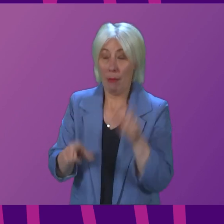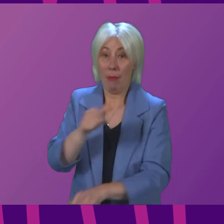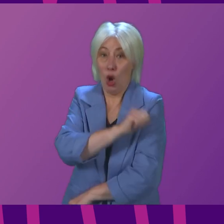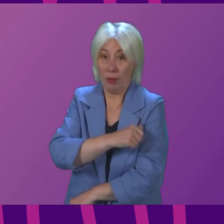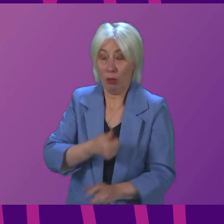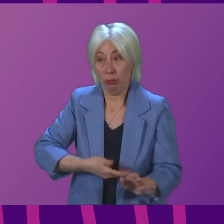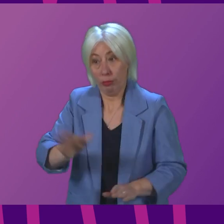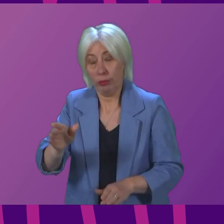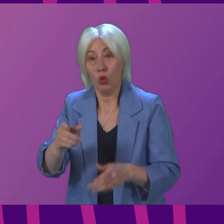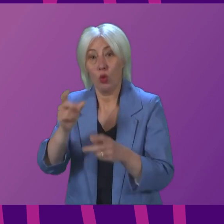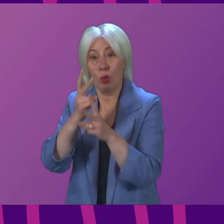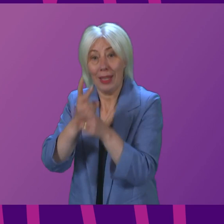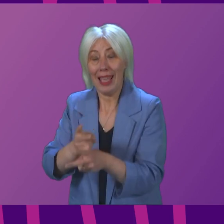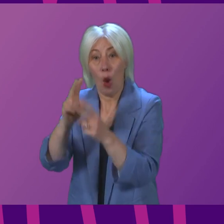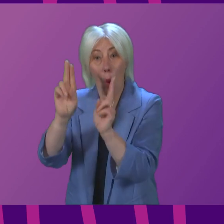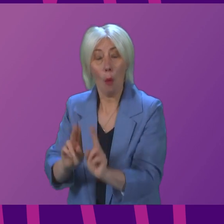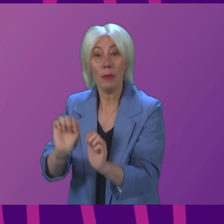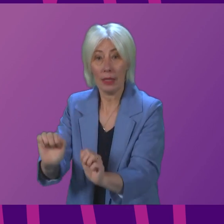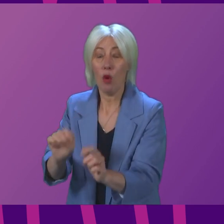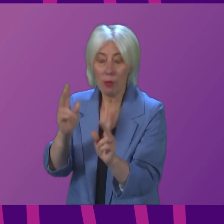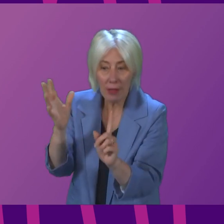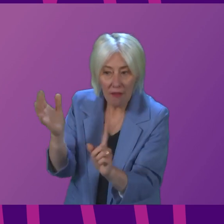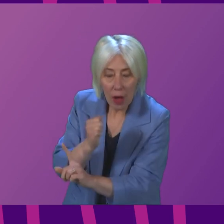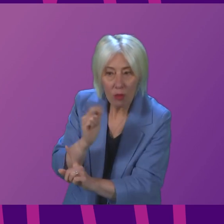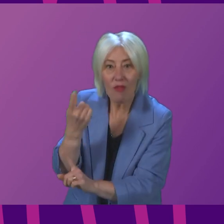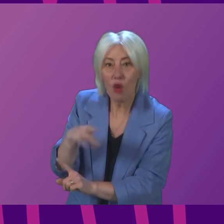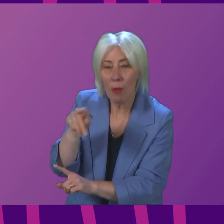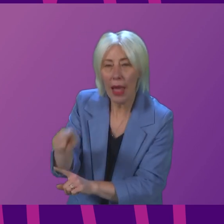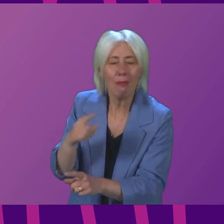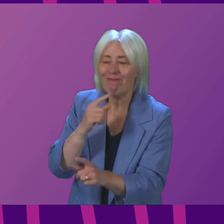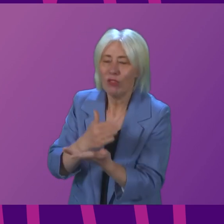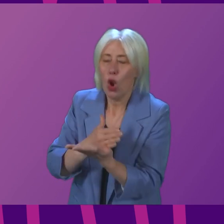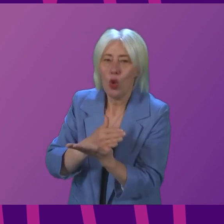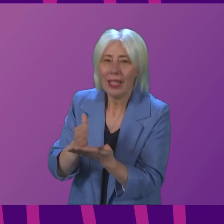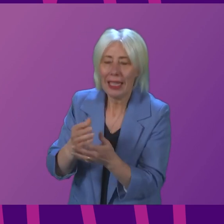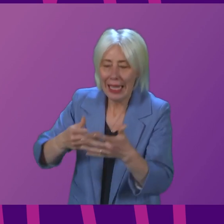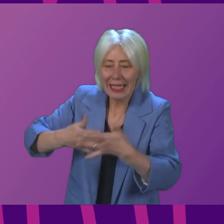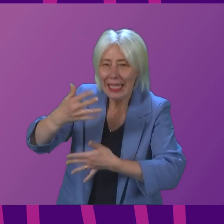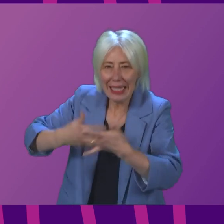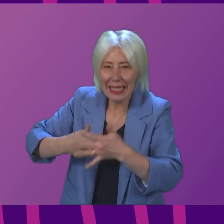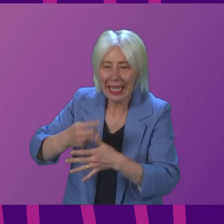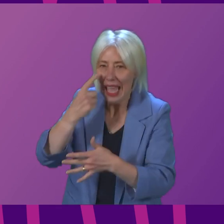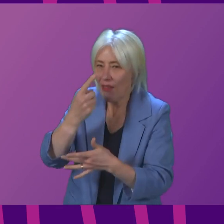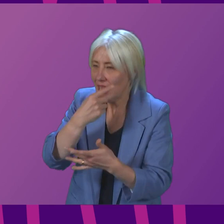the finding was that there was no clear statistical evidence that hospital discharges were associated